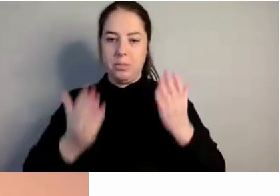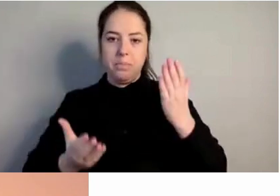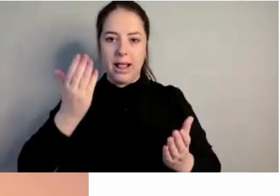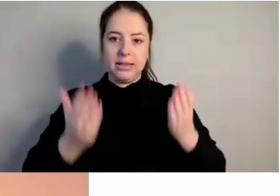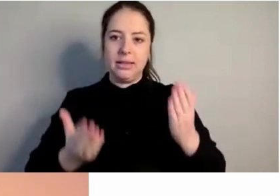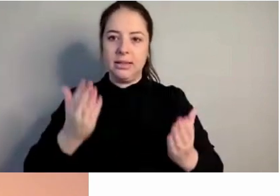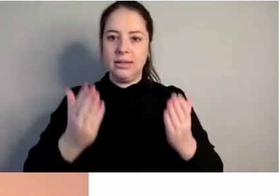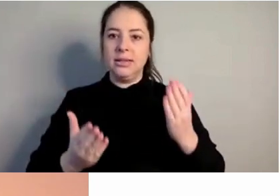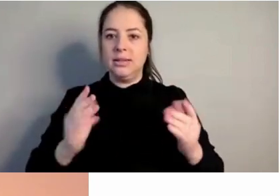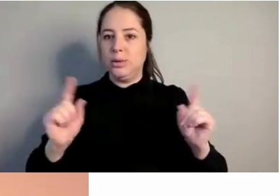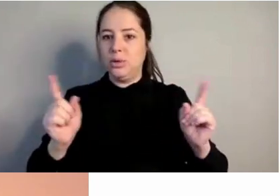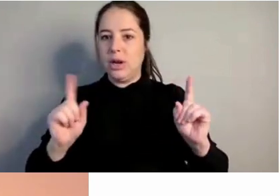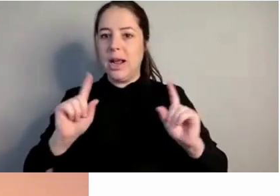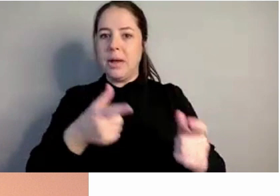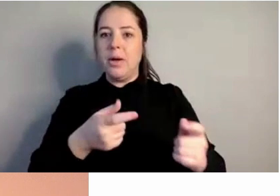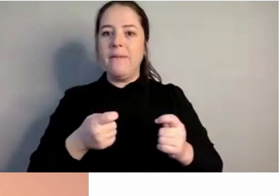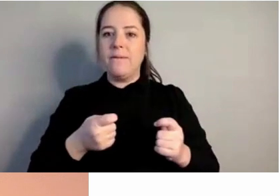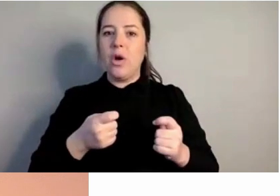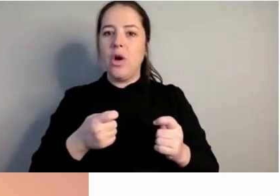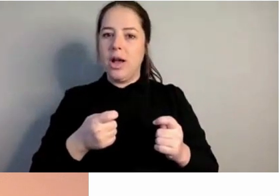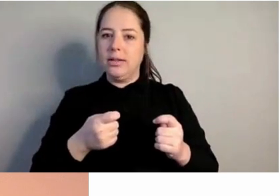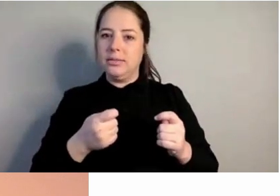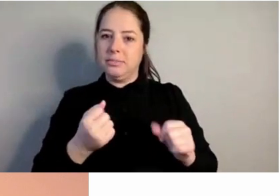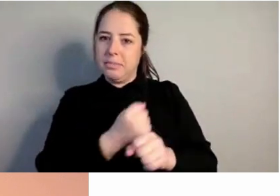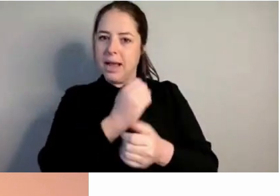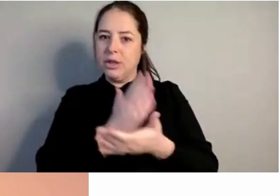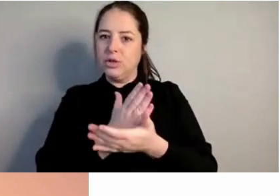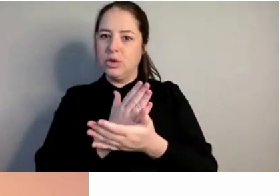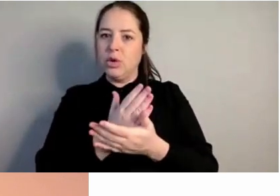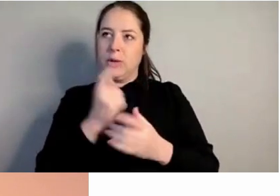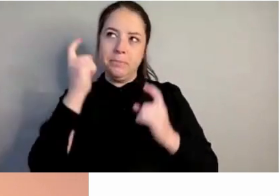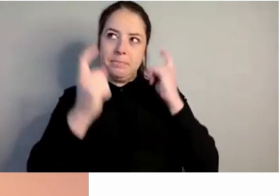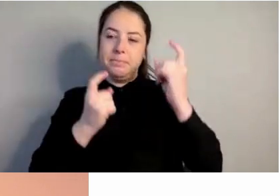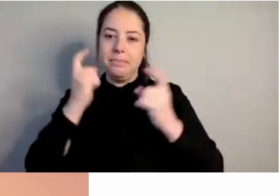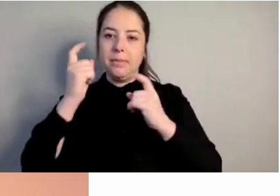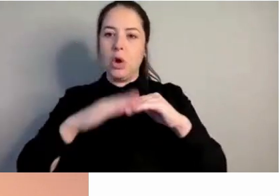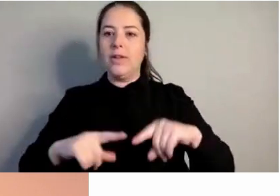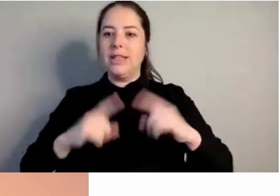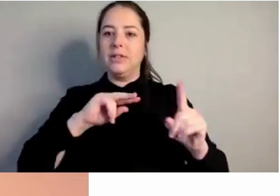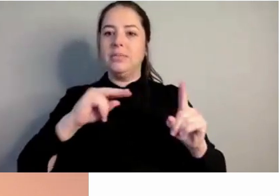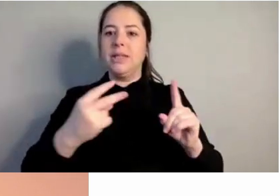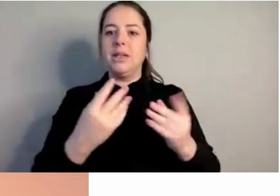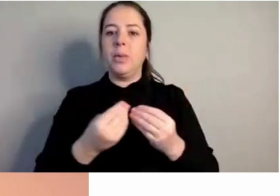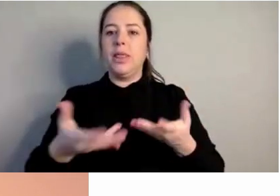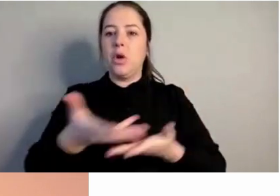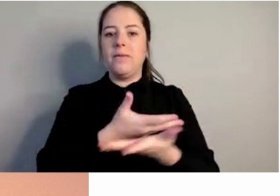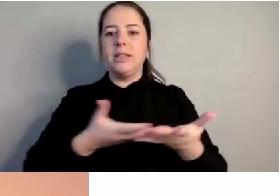But we'll make sure that we try and consider a range of different perspectives in the conversation as we go forward.